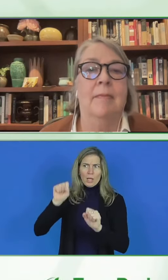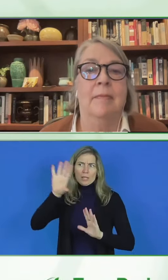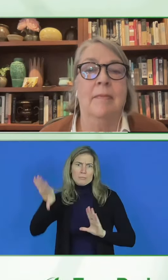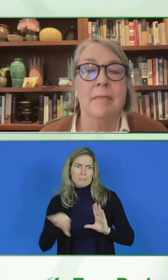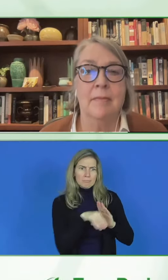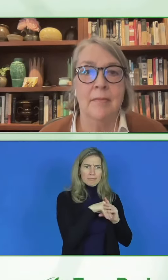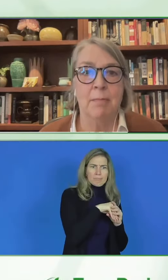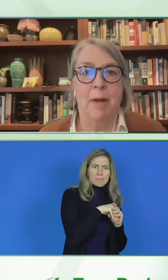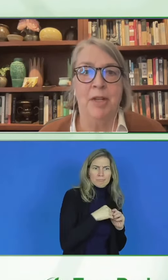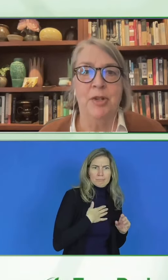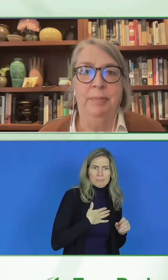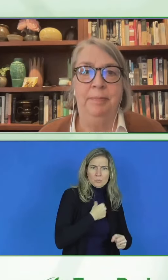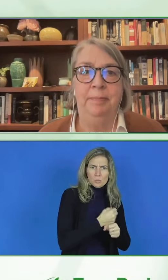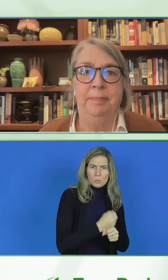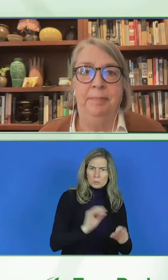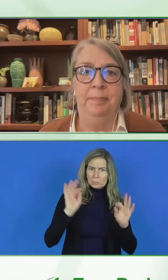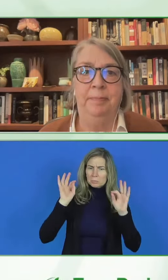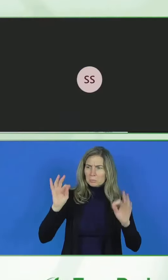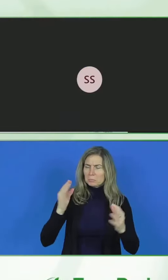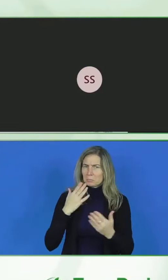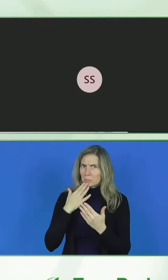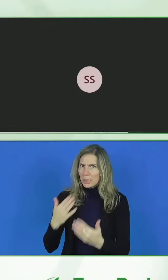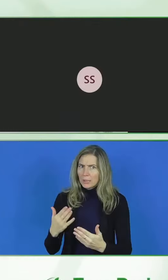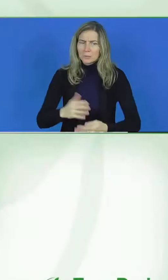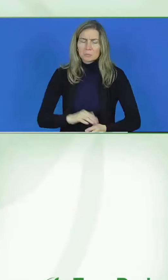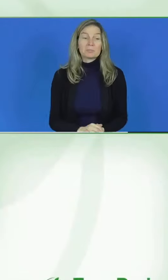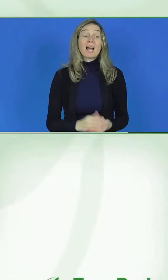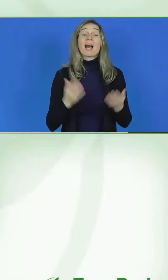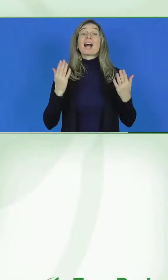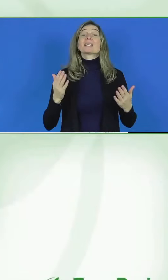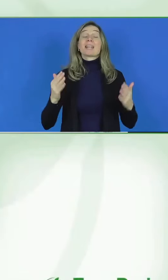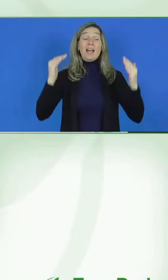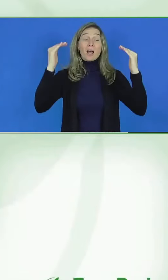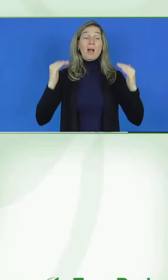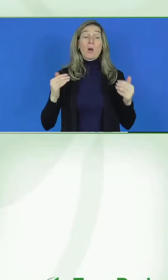I was now pass the floor to my co-chair, Judy for the Q&A.